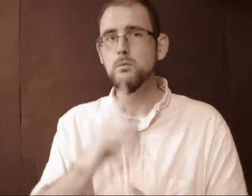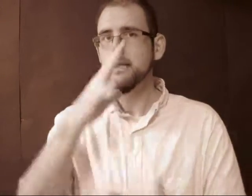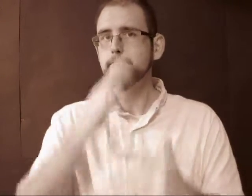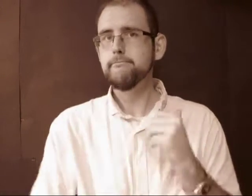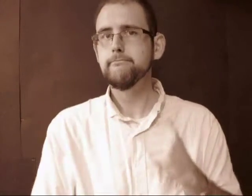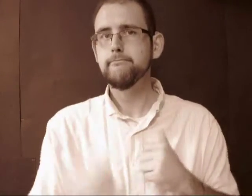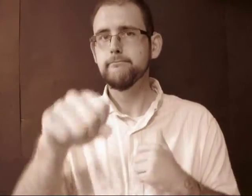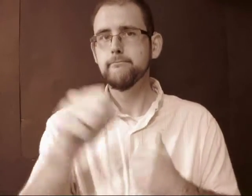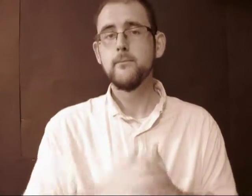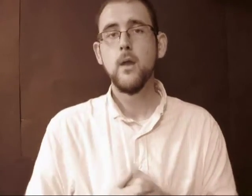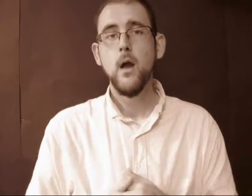It was pretty brutal.